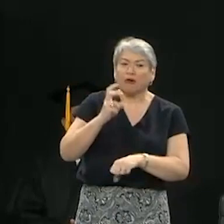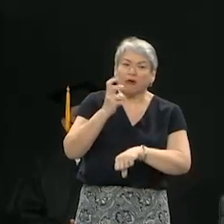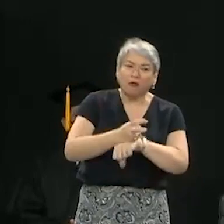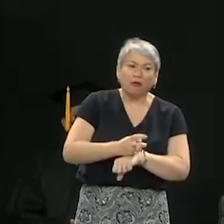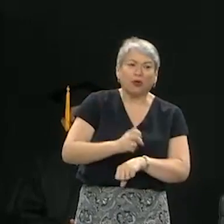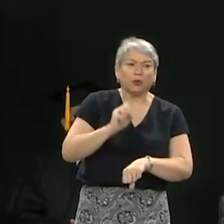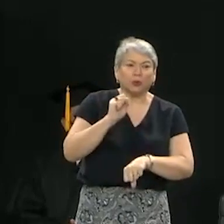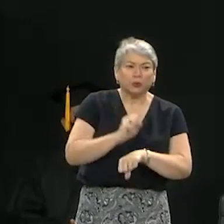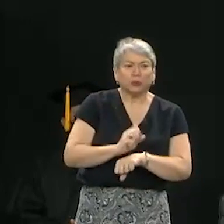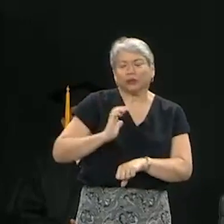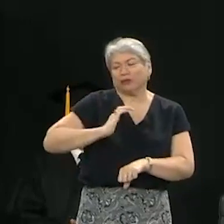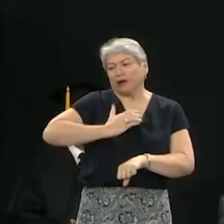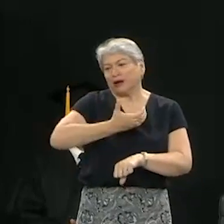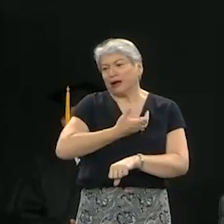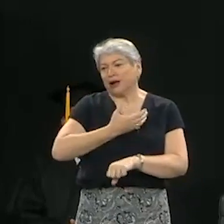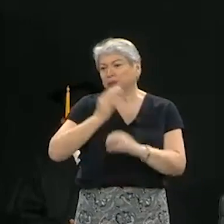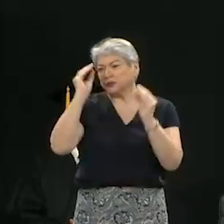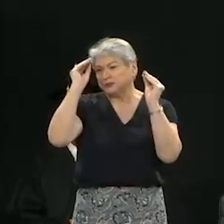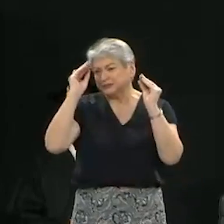of our University faculty and staff, please.